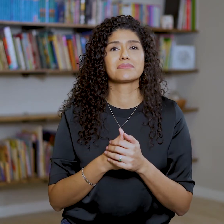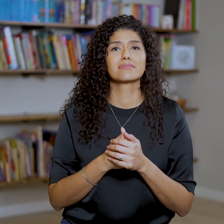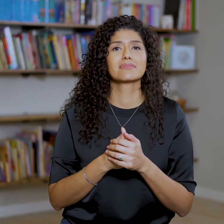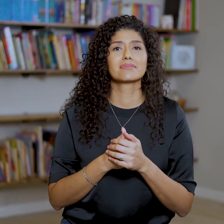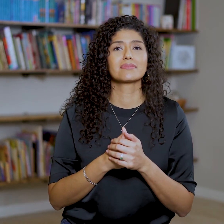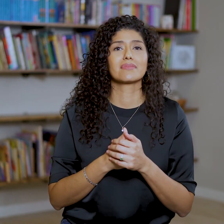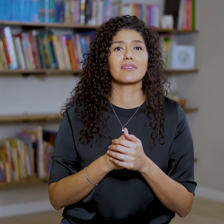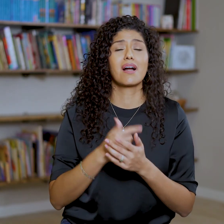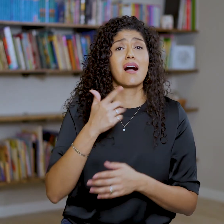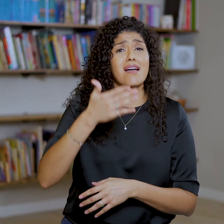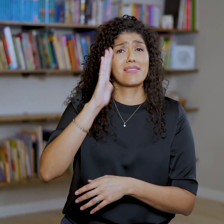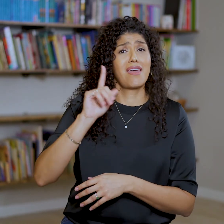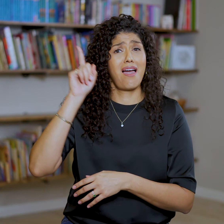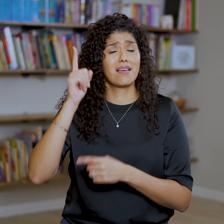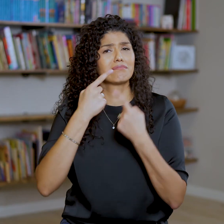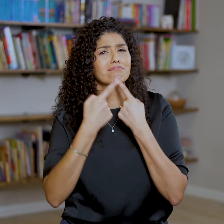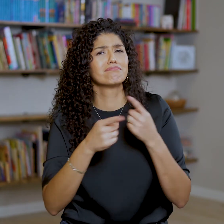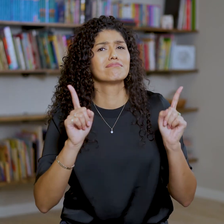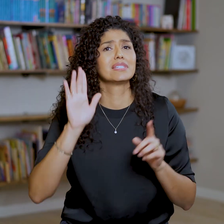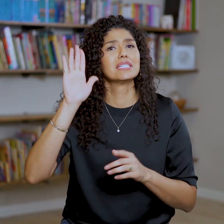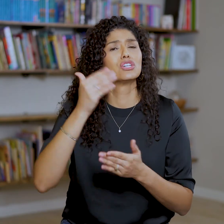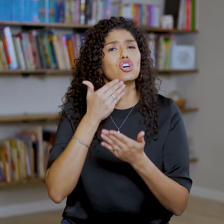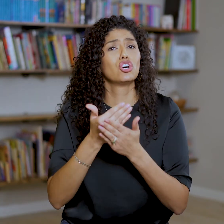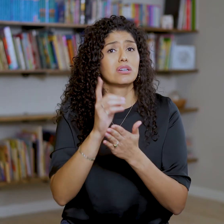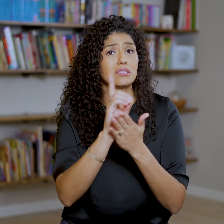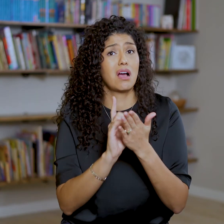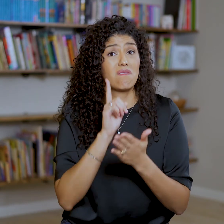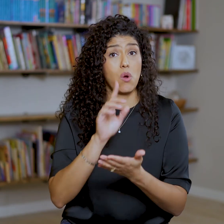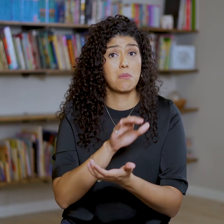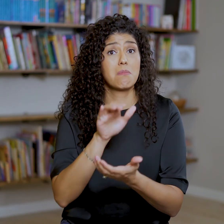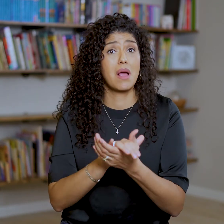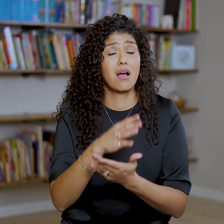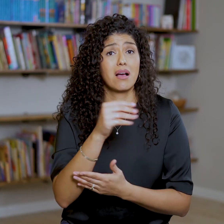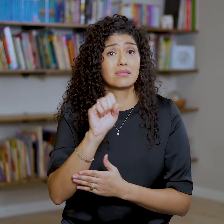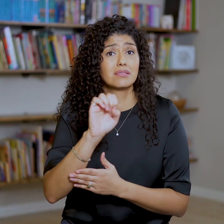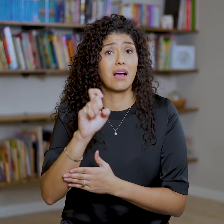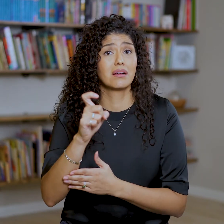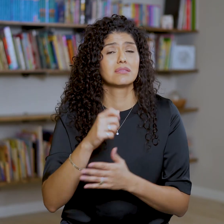God affirms His good design for marriage and sex.